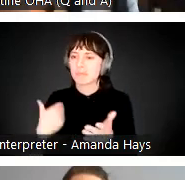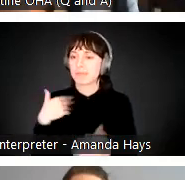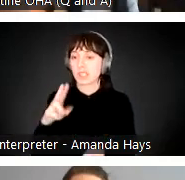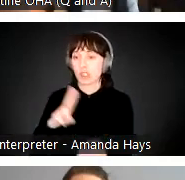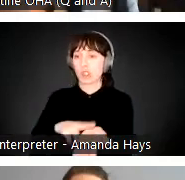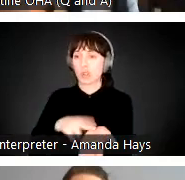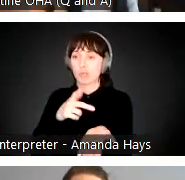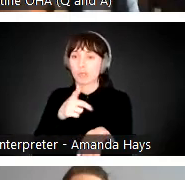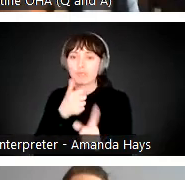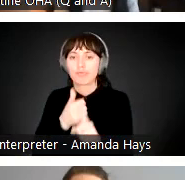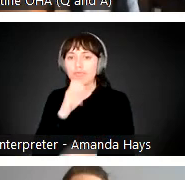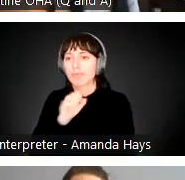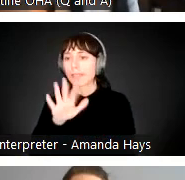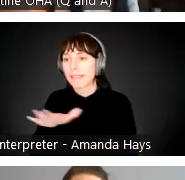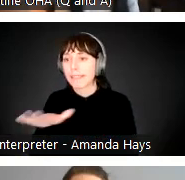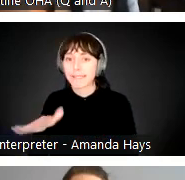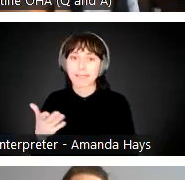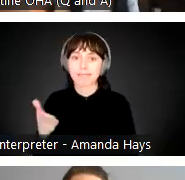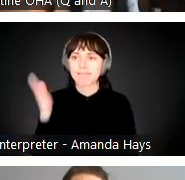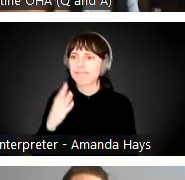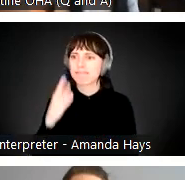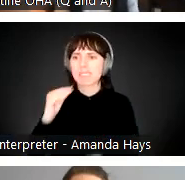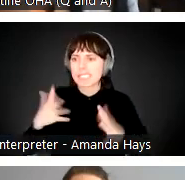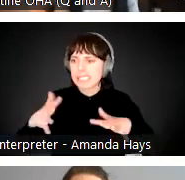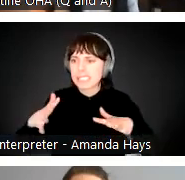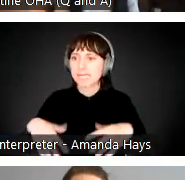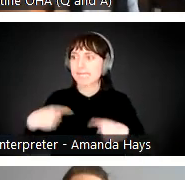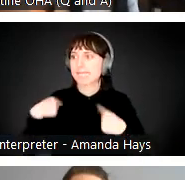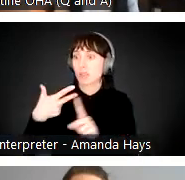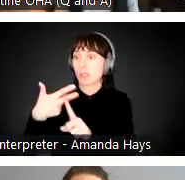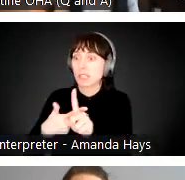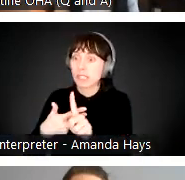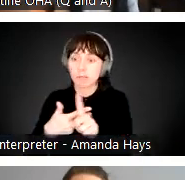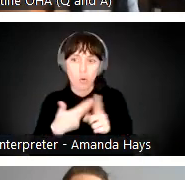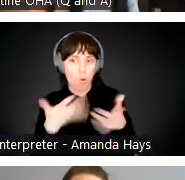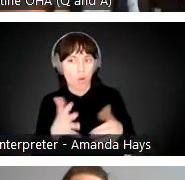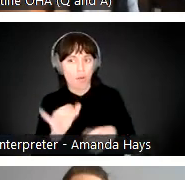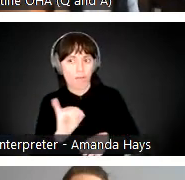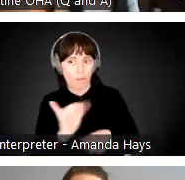is now having heart racing in the ER three times in the last three months after her COVID, and then for some reason